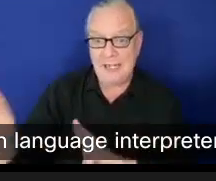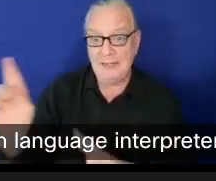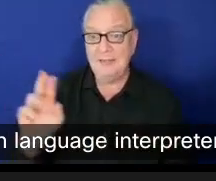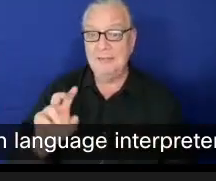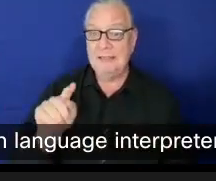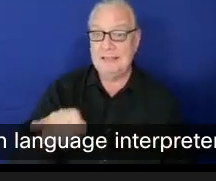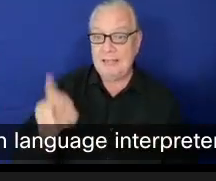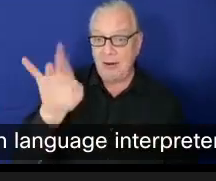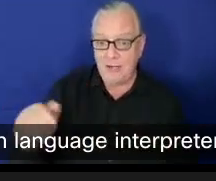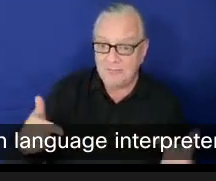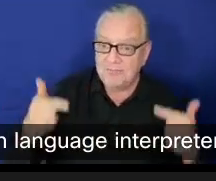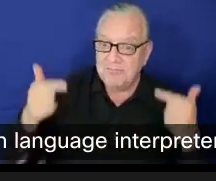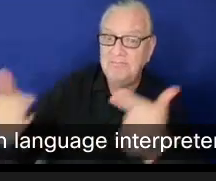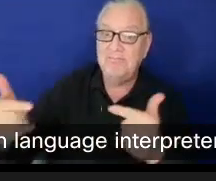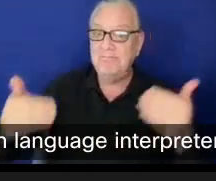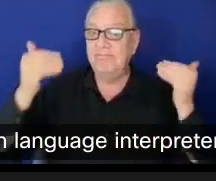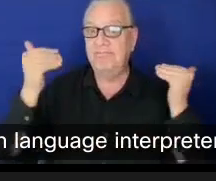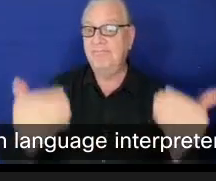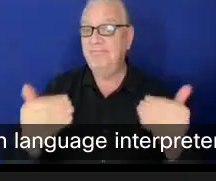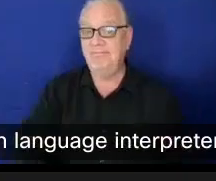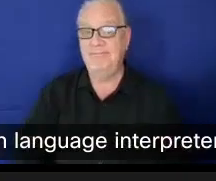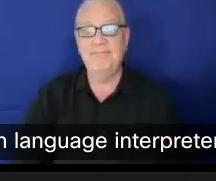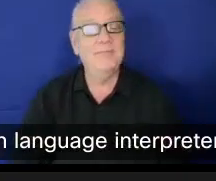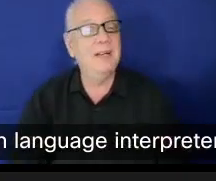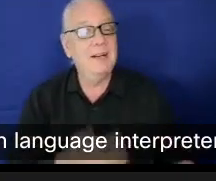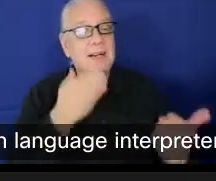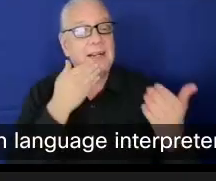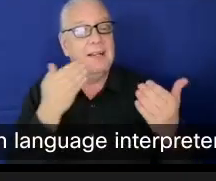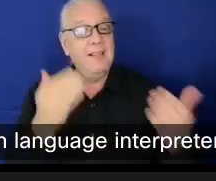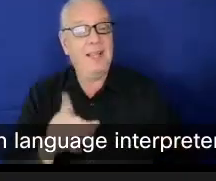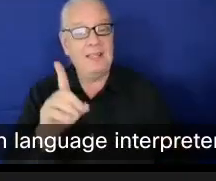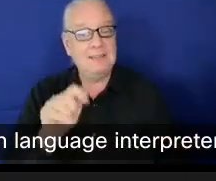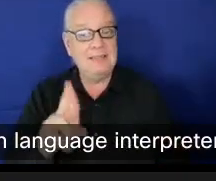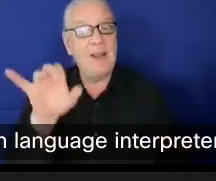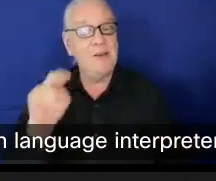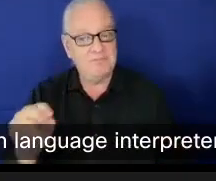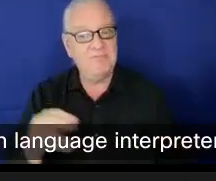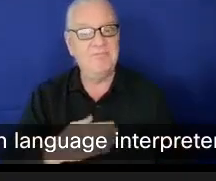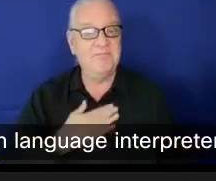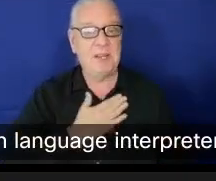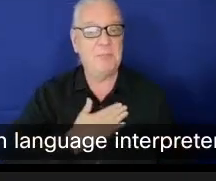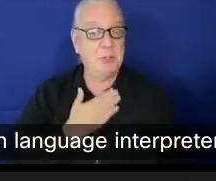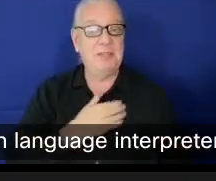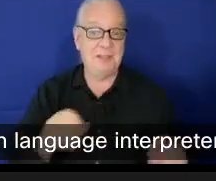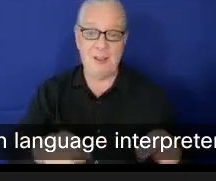the mic and on we go. Thanks Darin. I appreciate this opportunity on